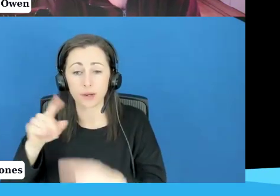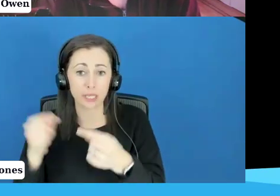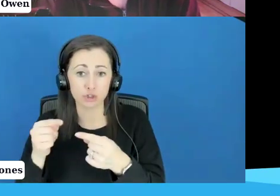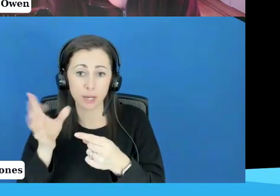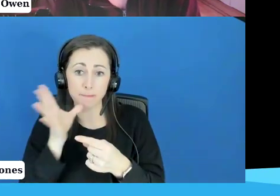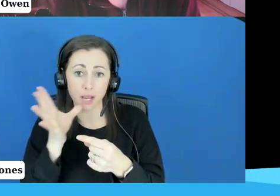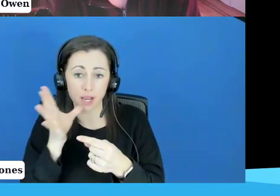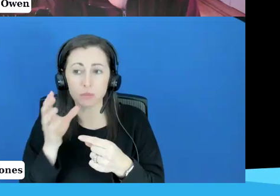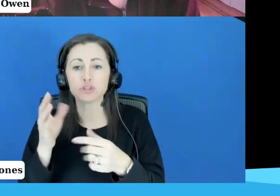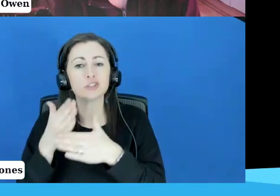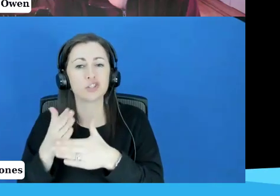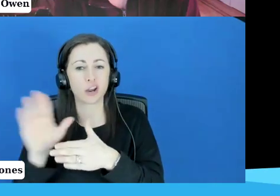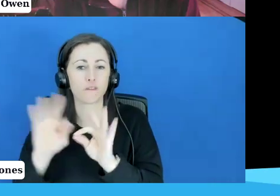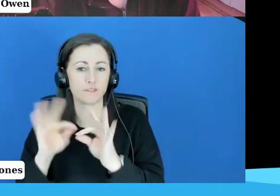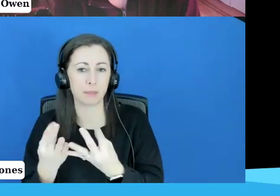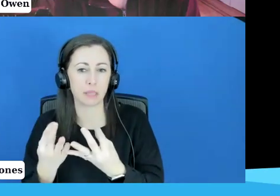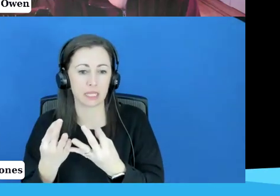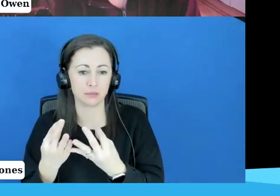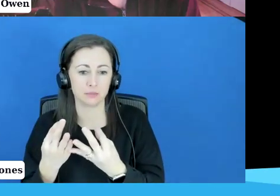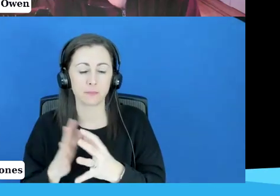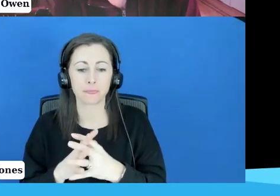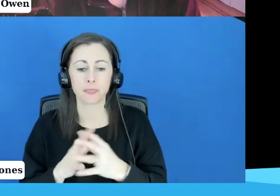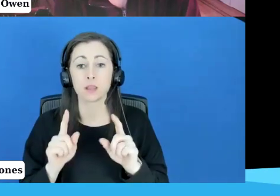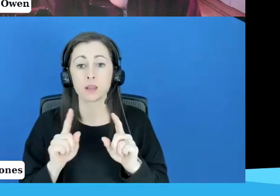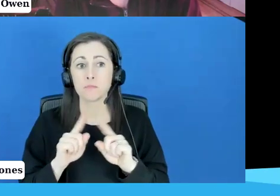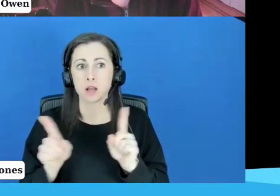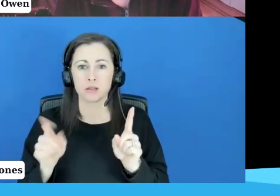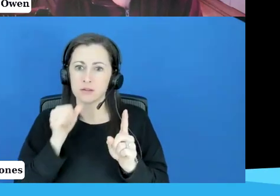sharing her family basically. But it wasn't a lot of things